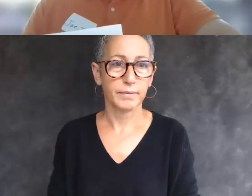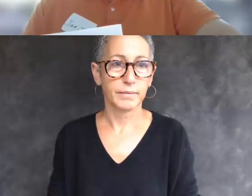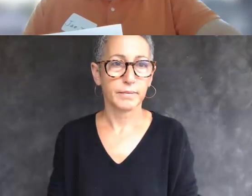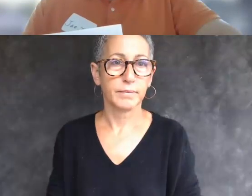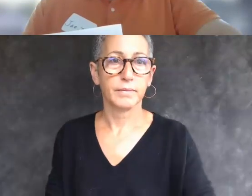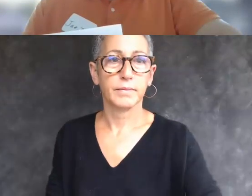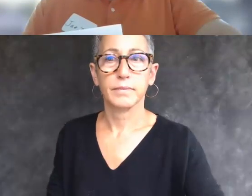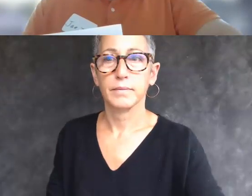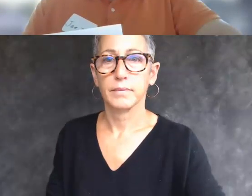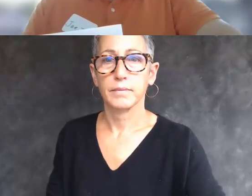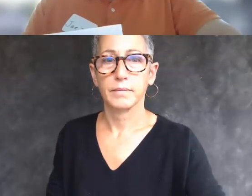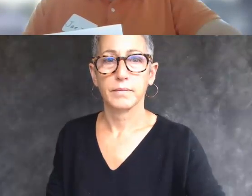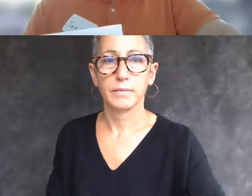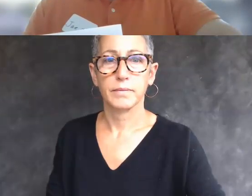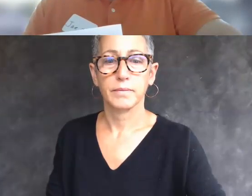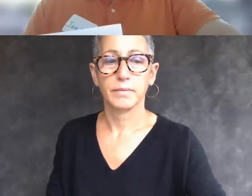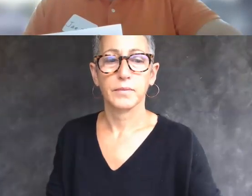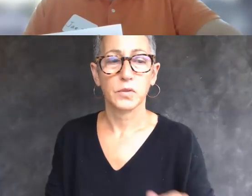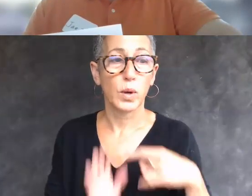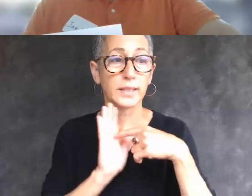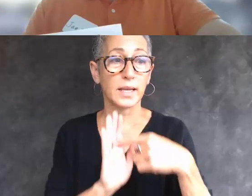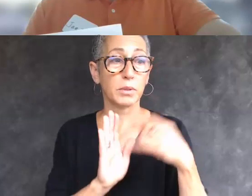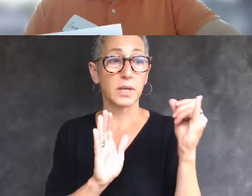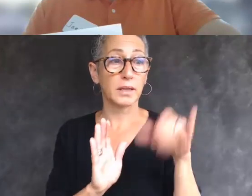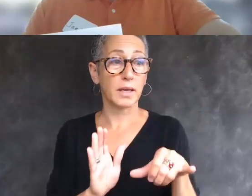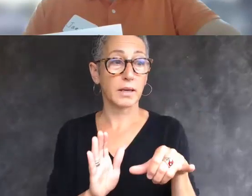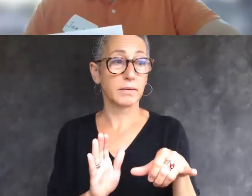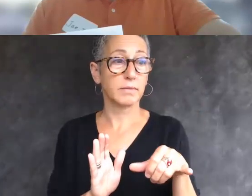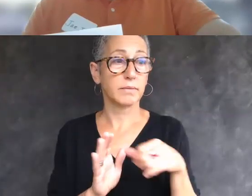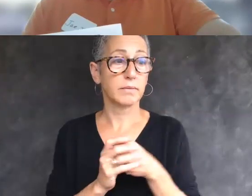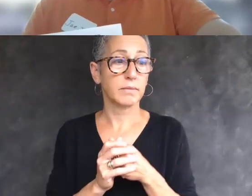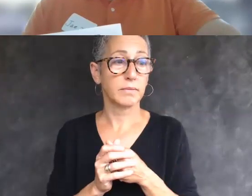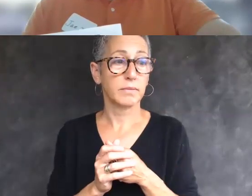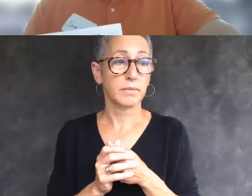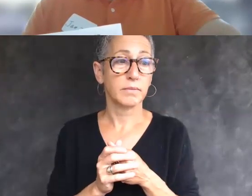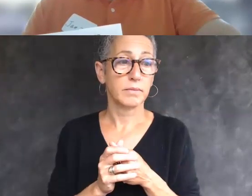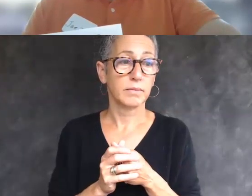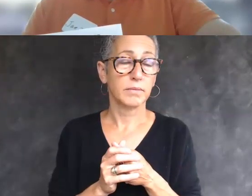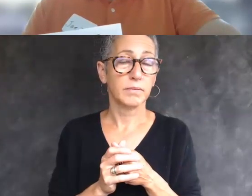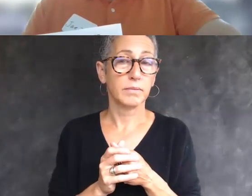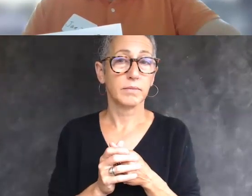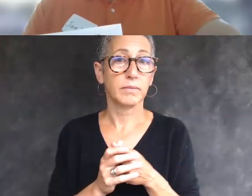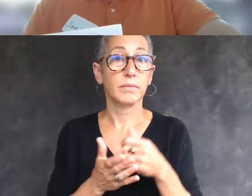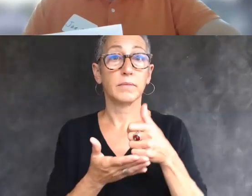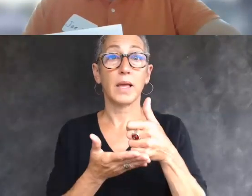outside of a disability context a perfectly reasonable request. Help me understand what the role is.